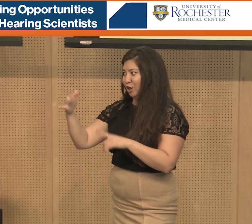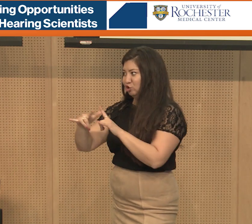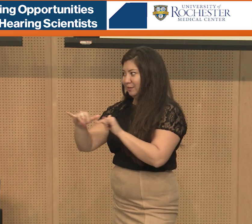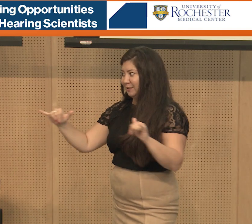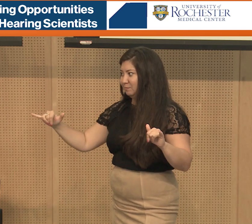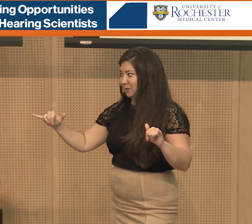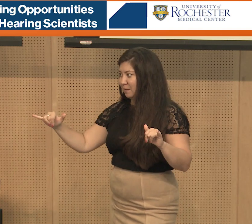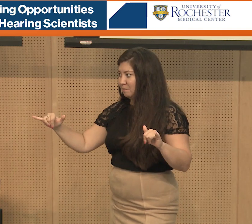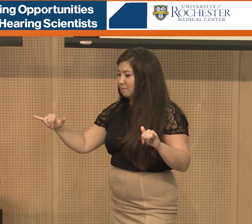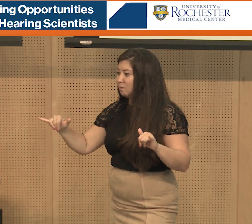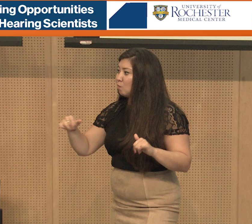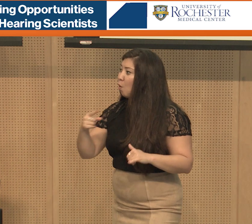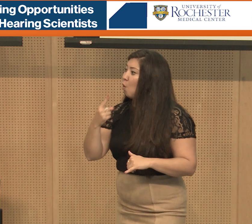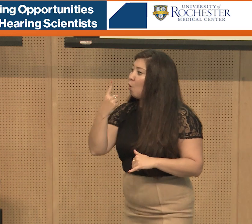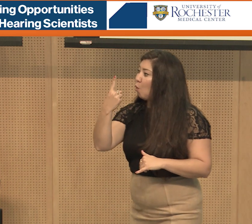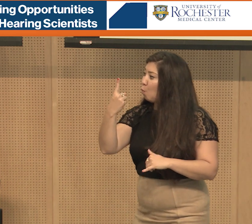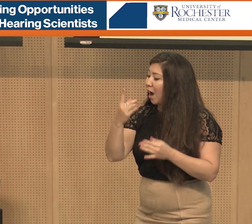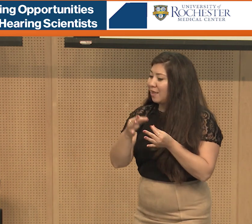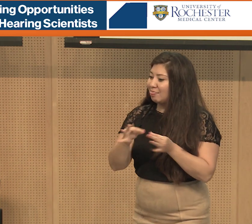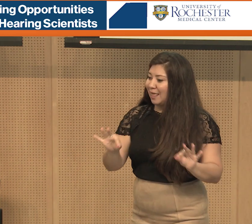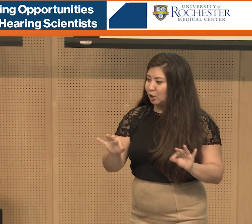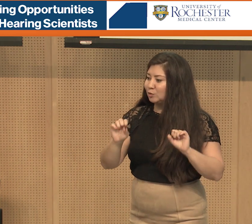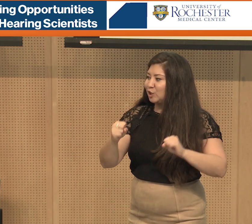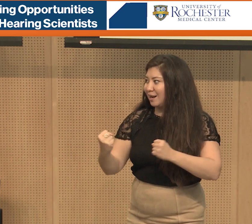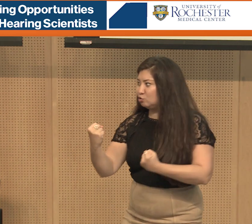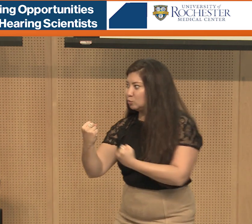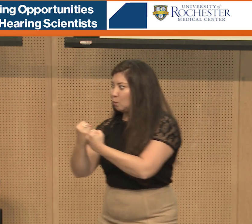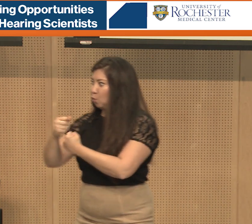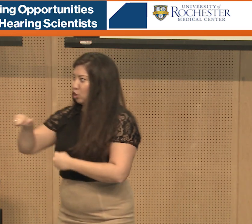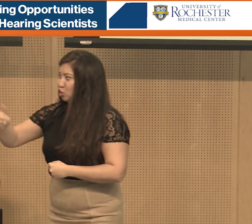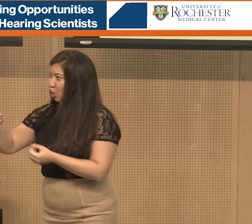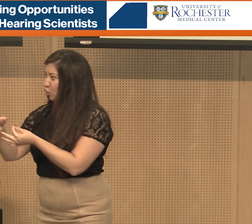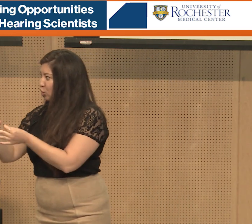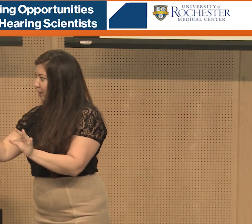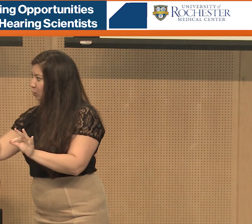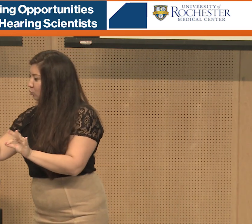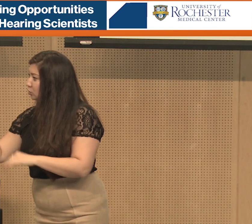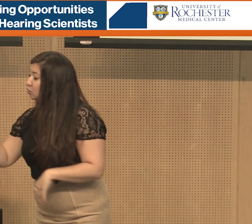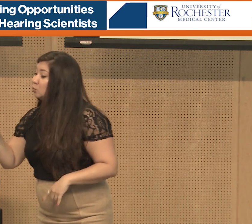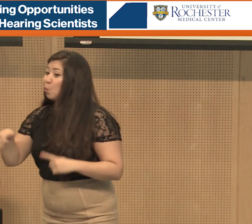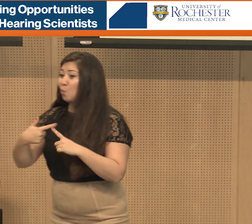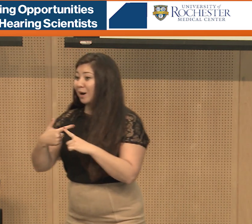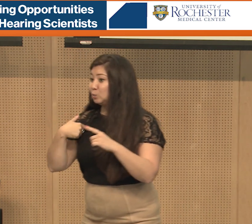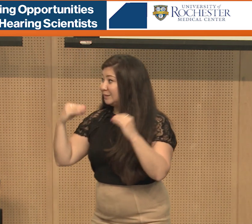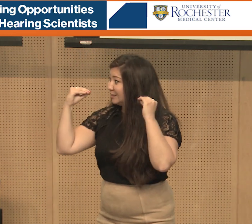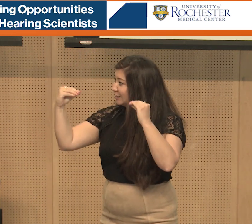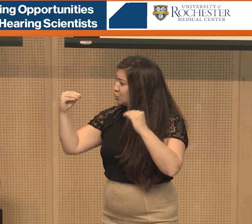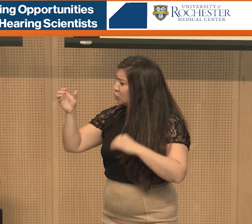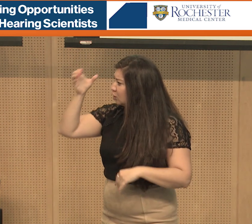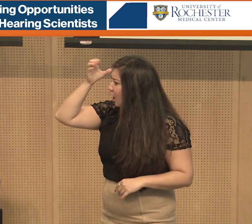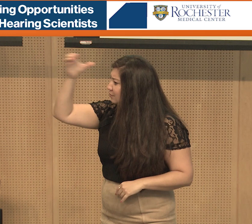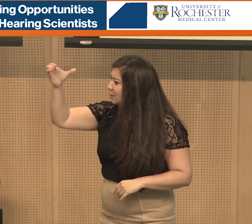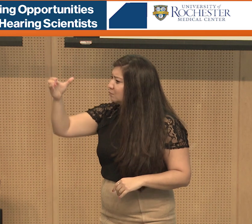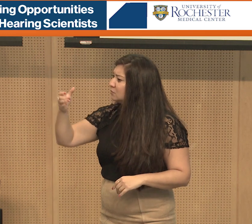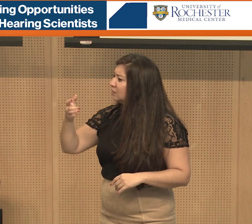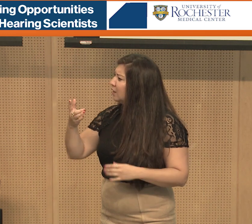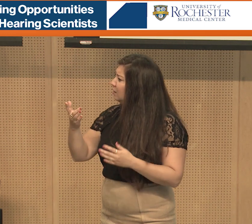to learn English and French simultaneously. Typically, you need one language to support learning of another.